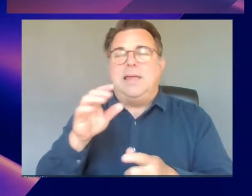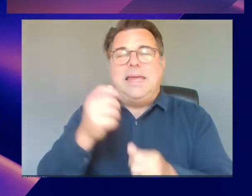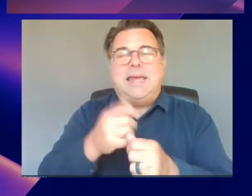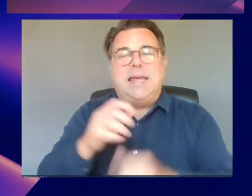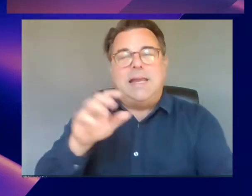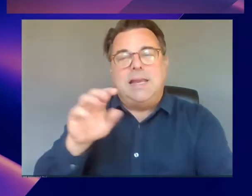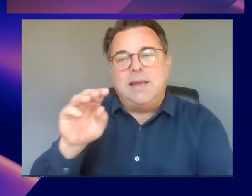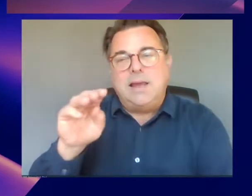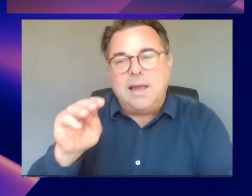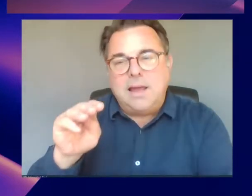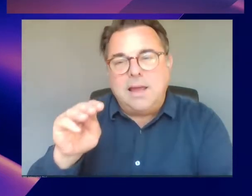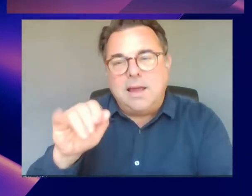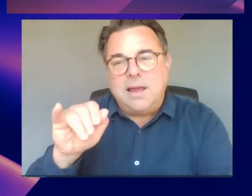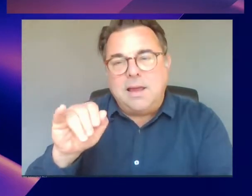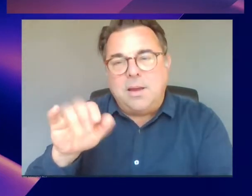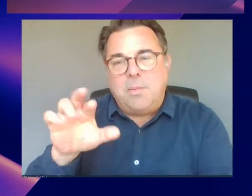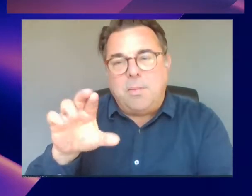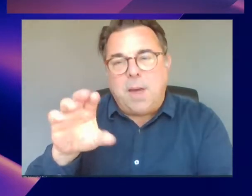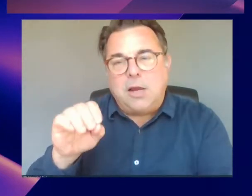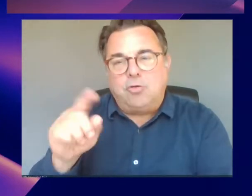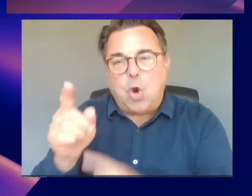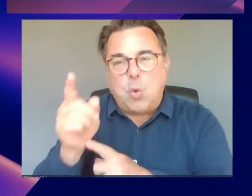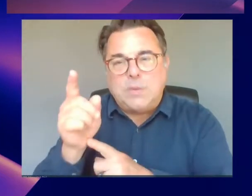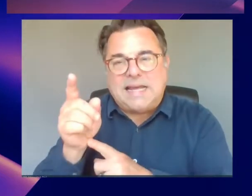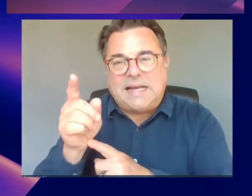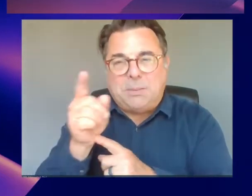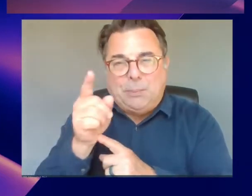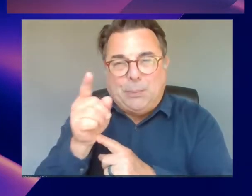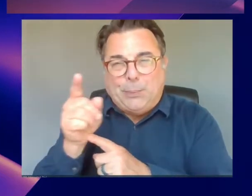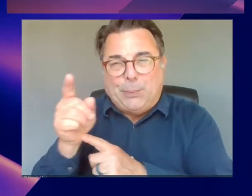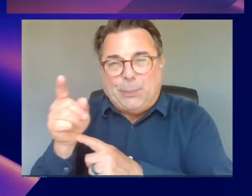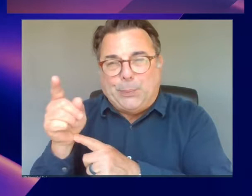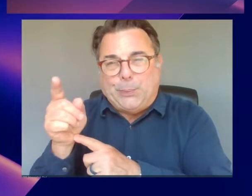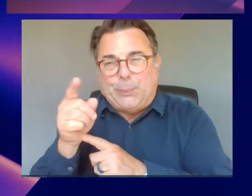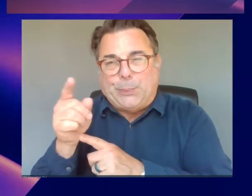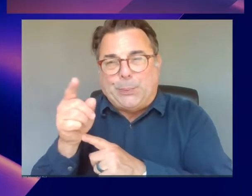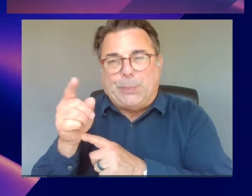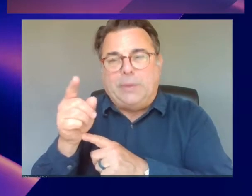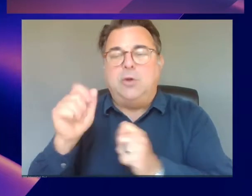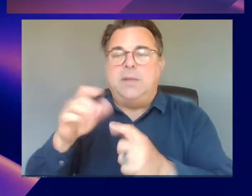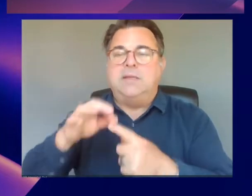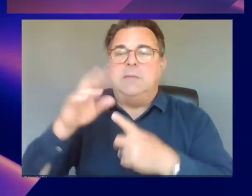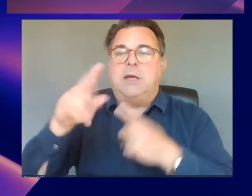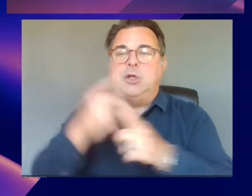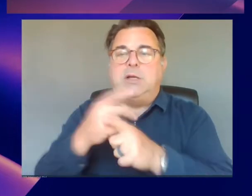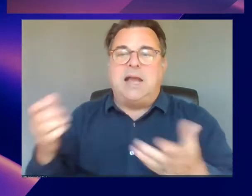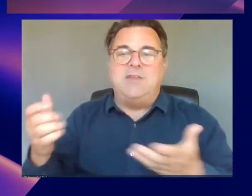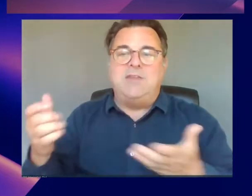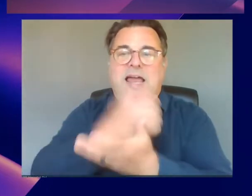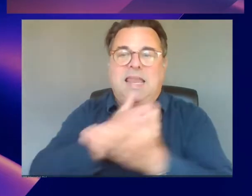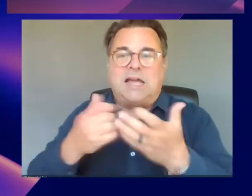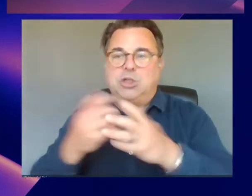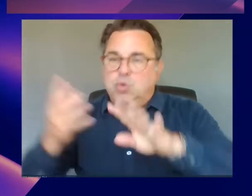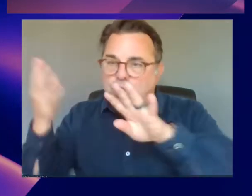the specialized data collection- Right. - In data pipelines- Right. - And streaming that data- Right- - So what are some